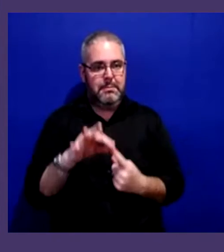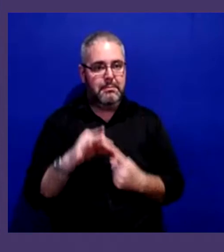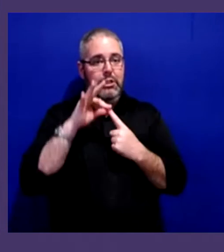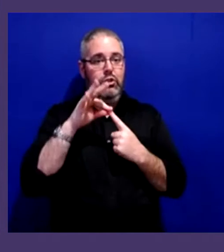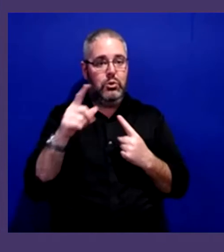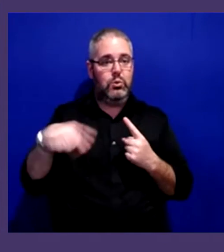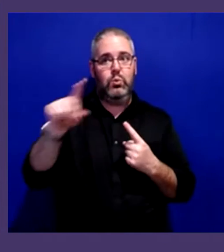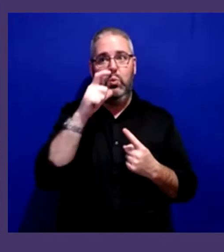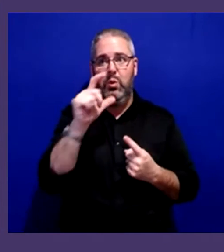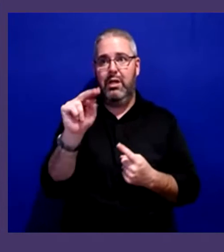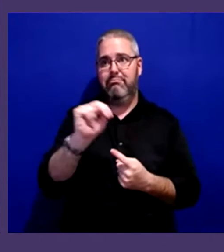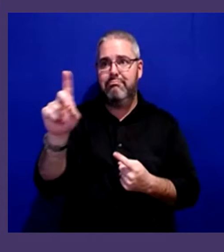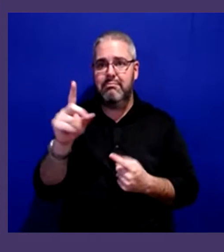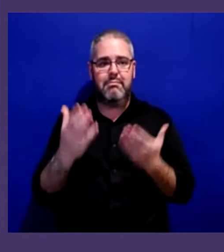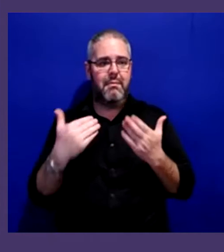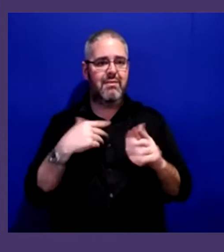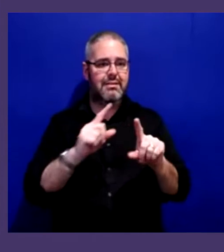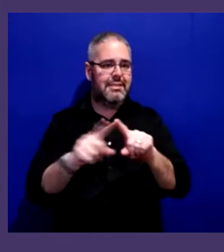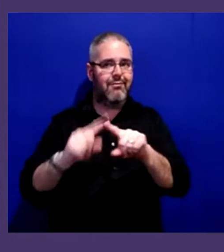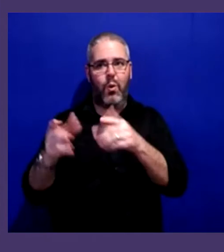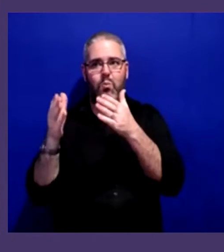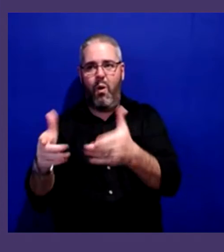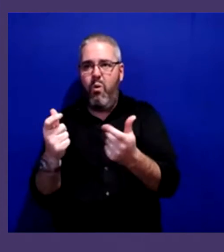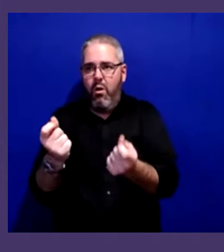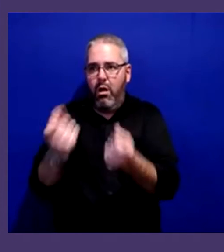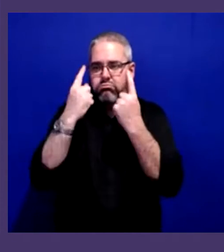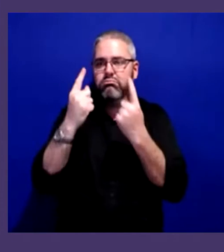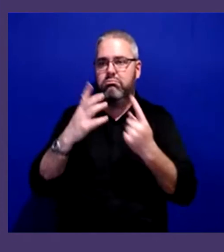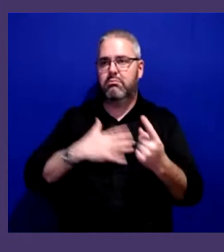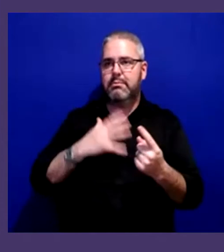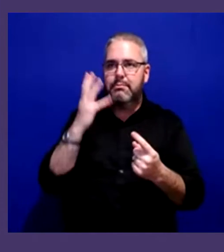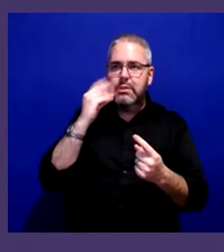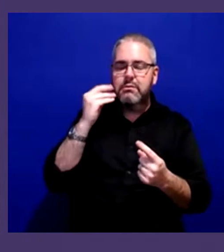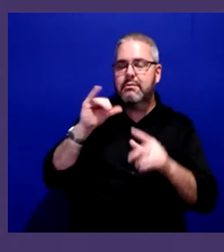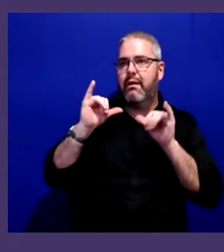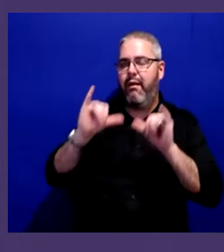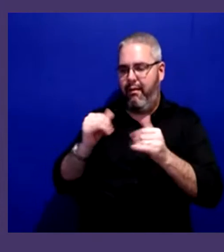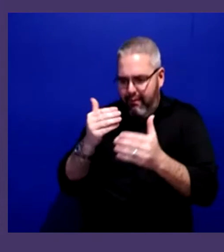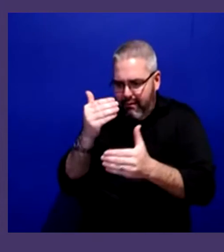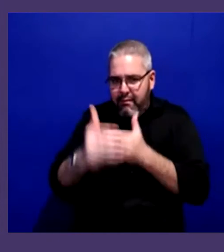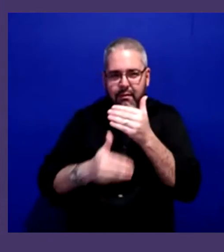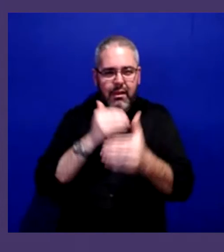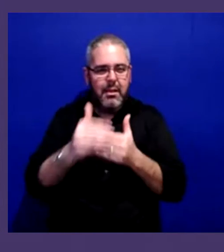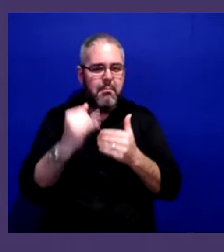might have different ways of understanding experiences. If we only provide content,